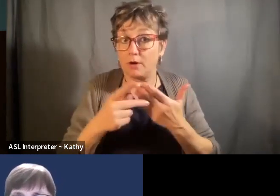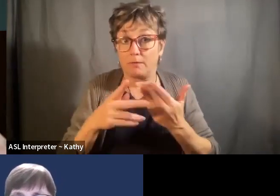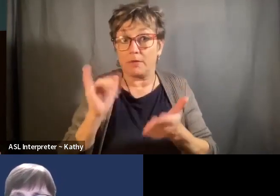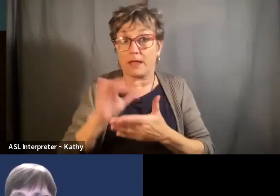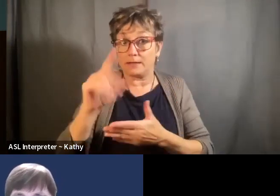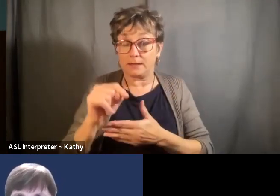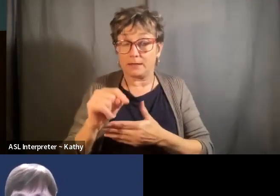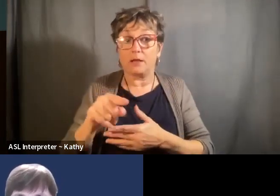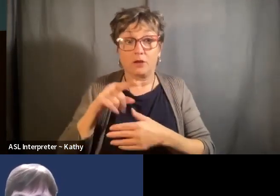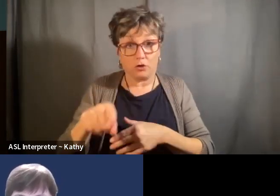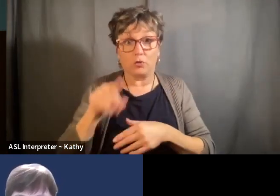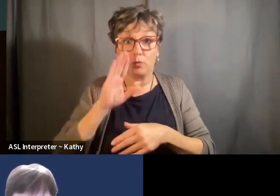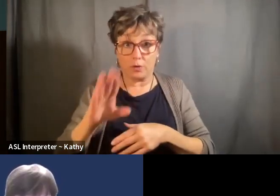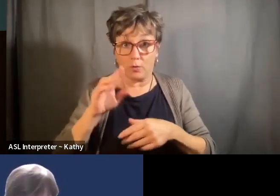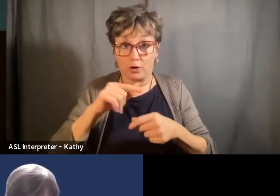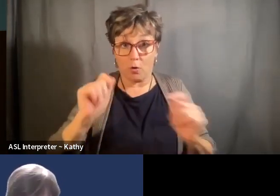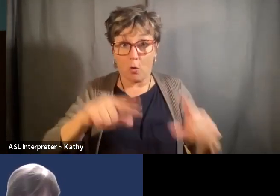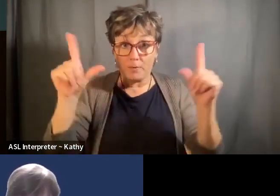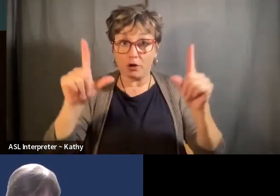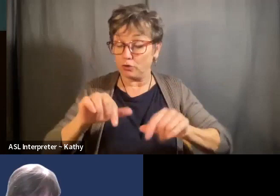your real data. Everything is live and ready to go.